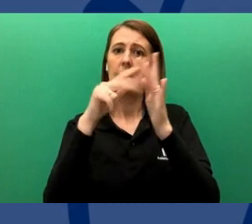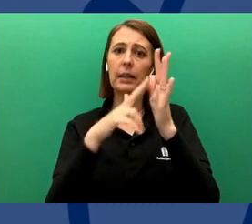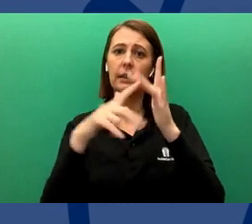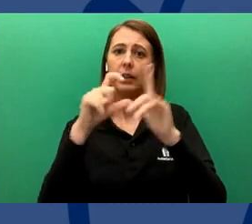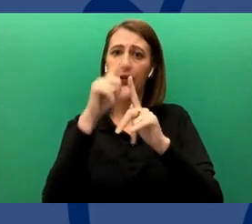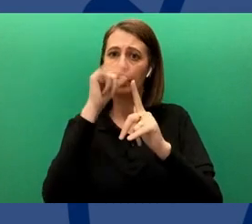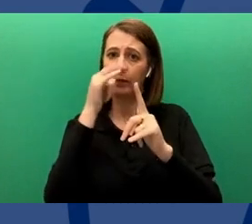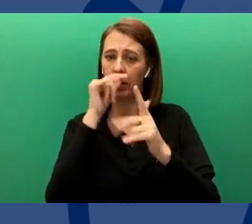this one?